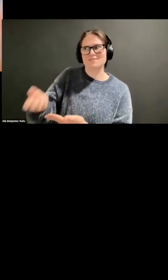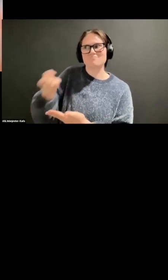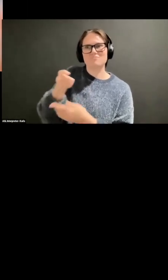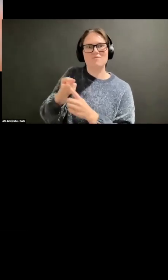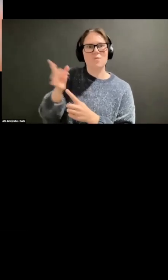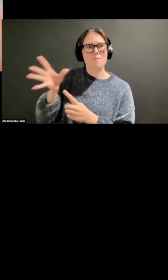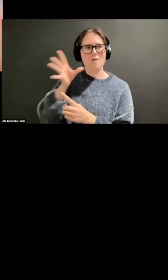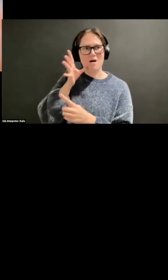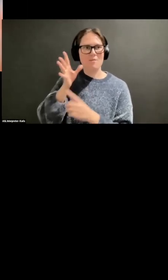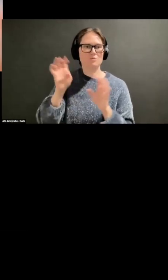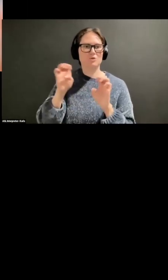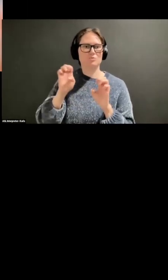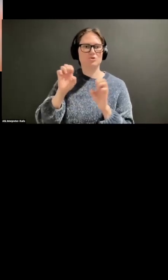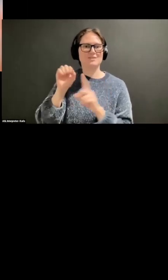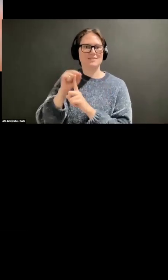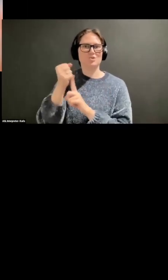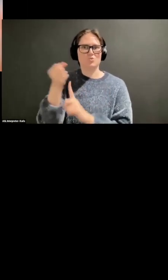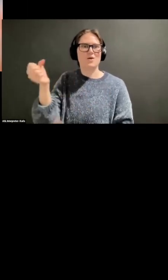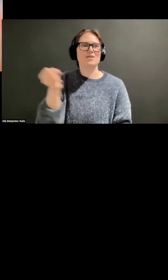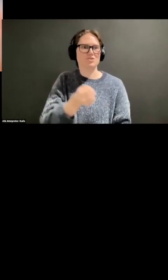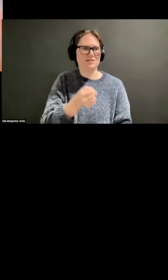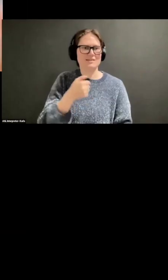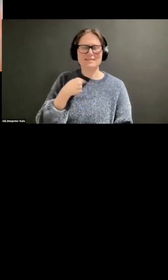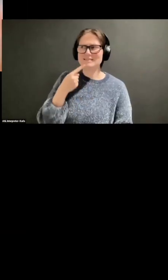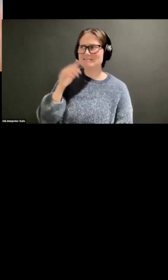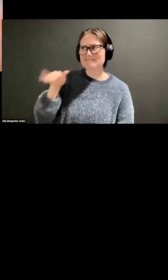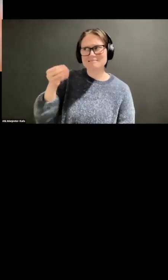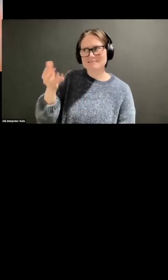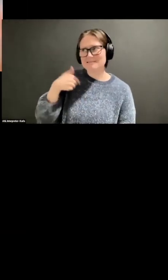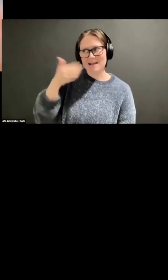was like yeah I don't know, and they said if you do